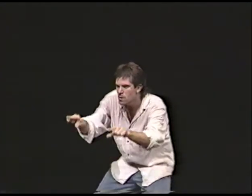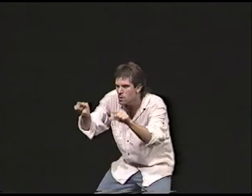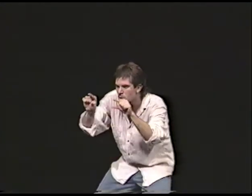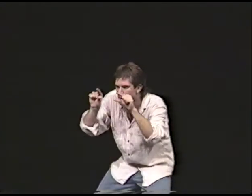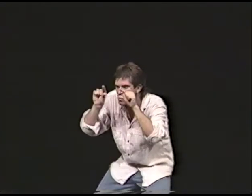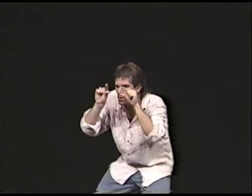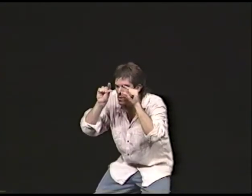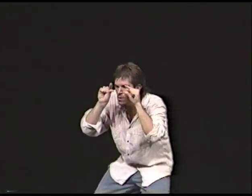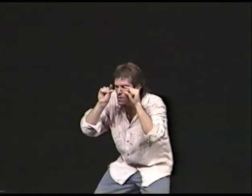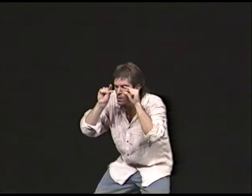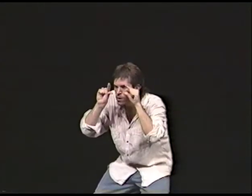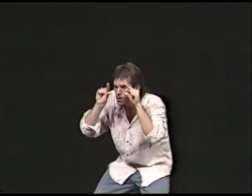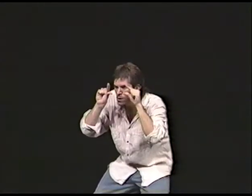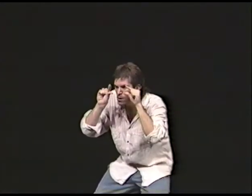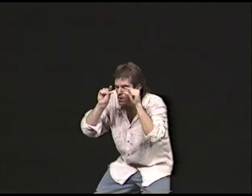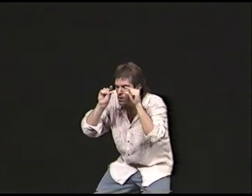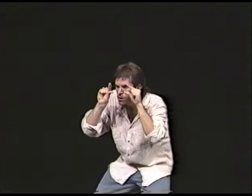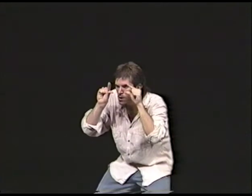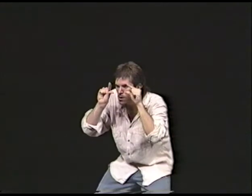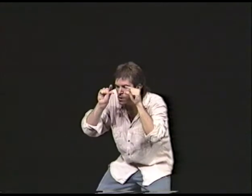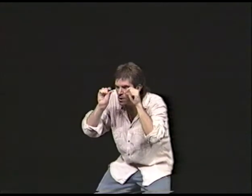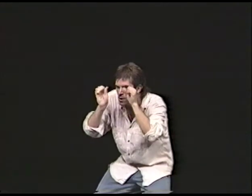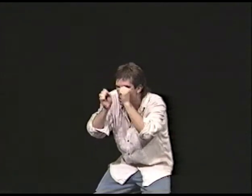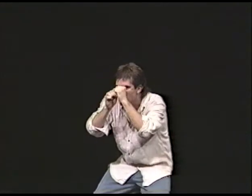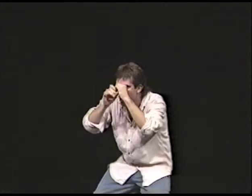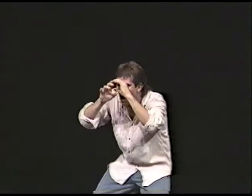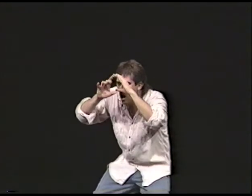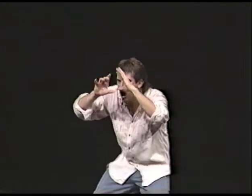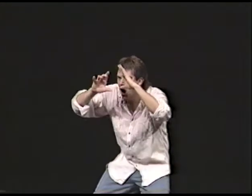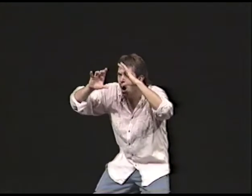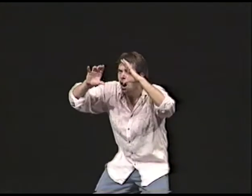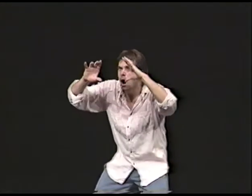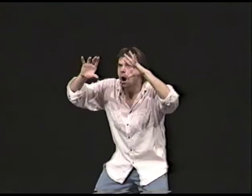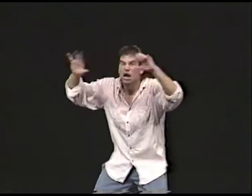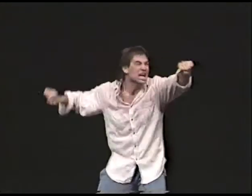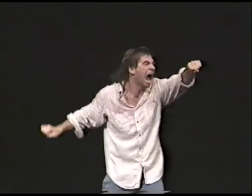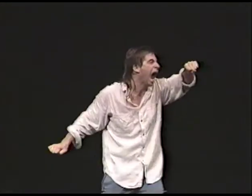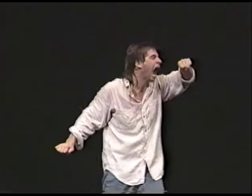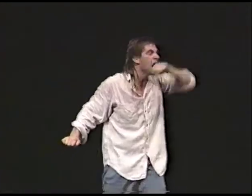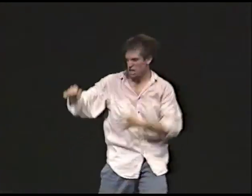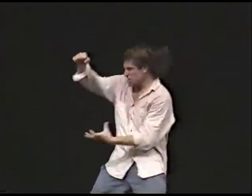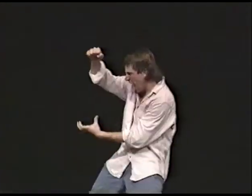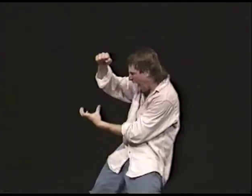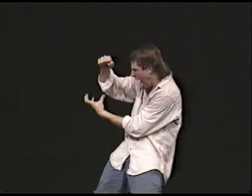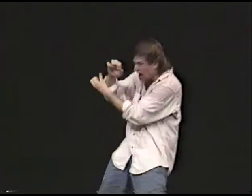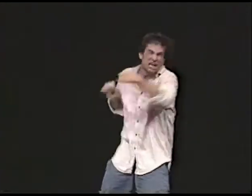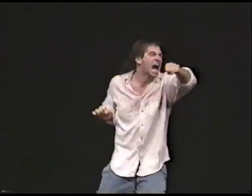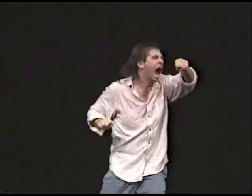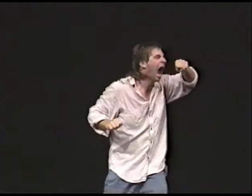Charlie, with an instinctive memory,